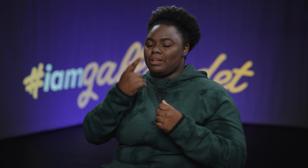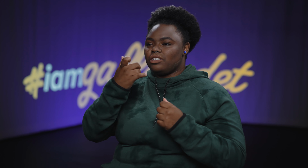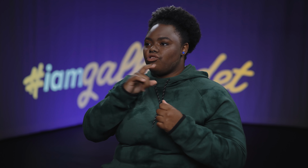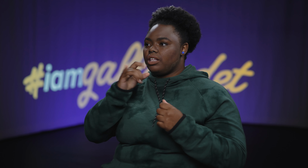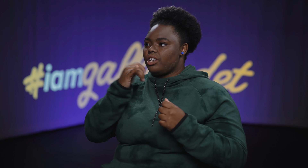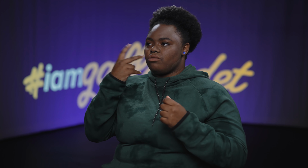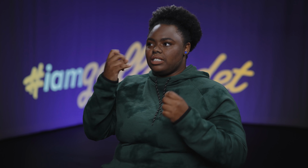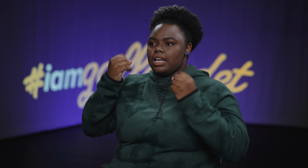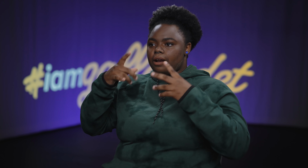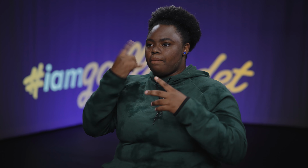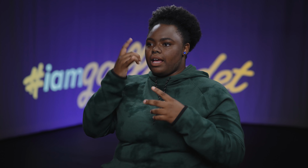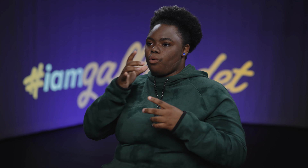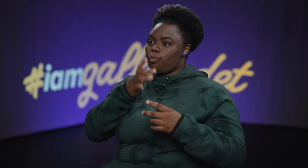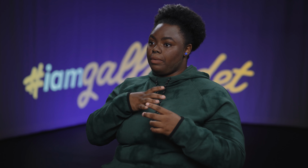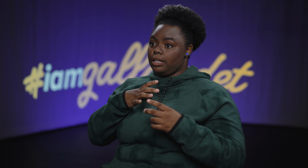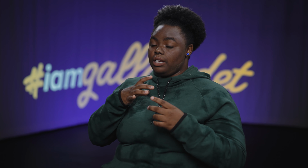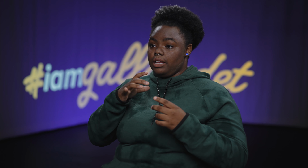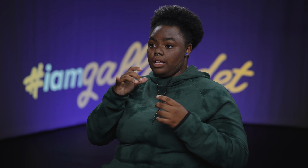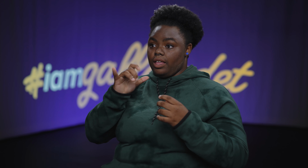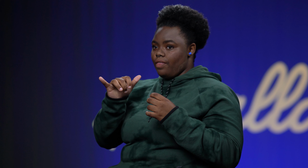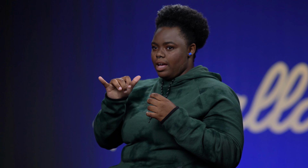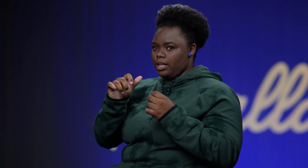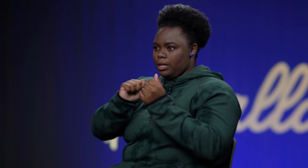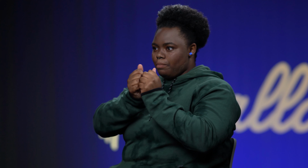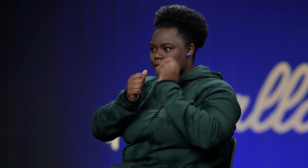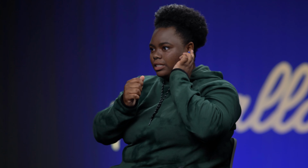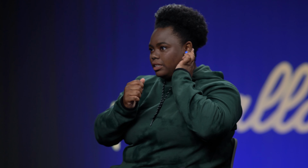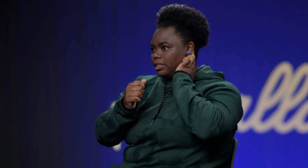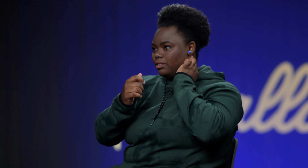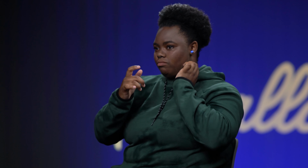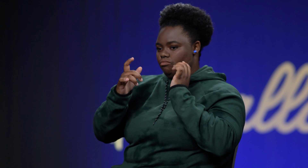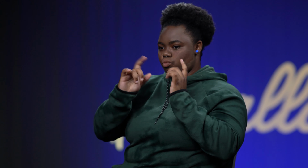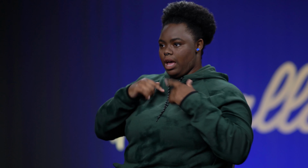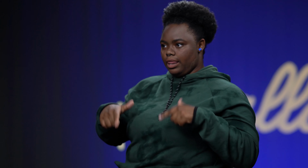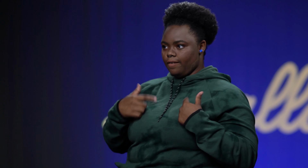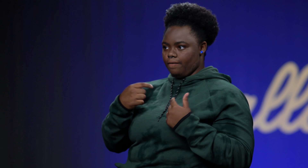You see a lot of black women that compete where I live.